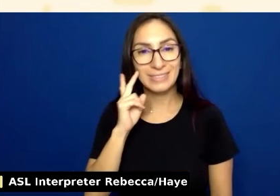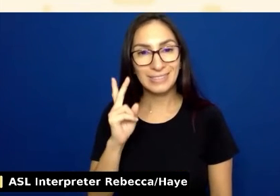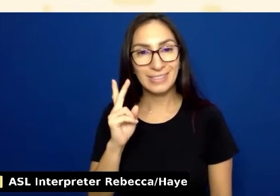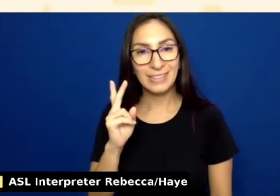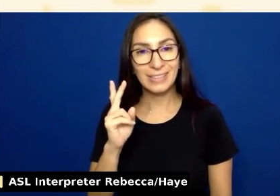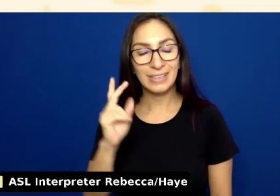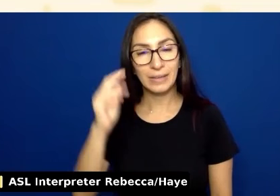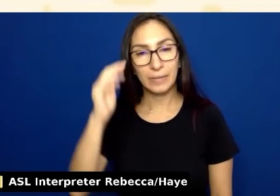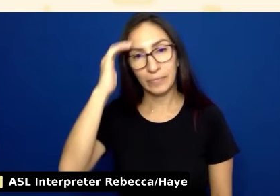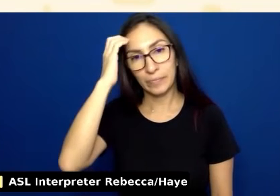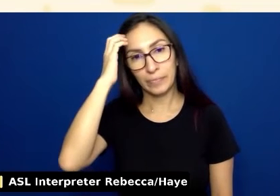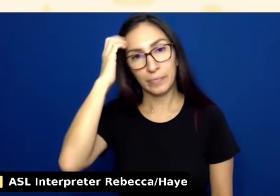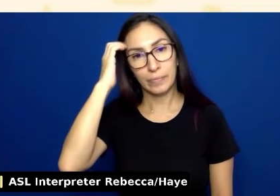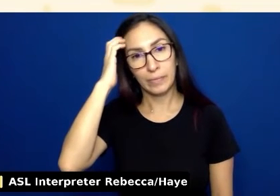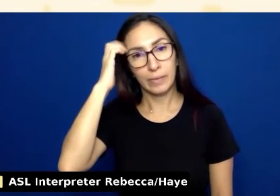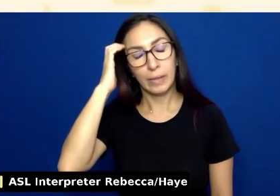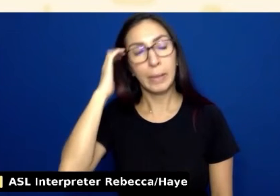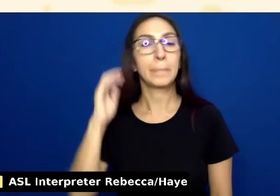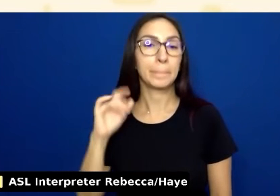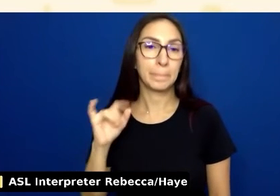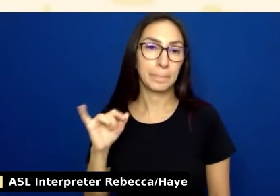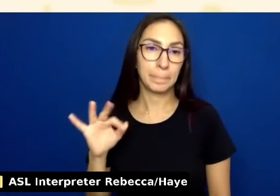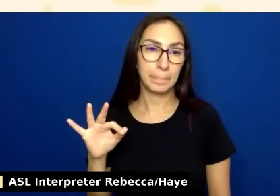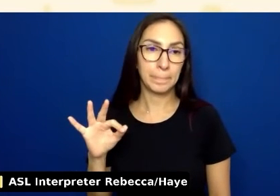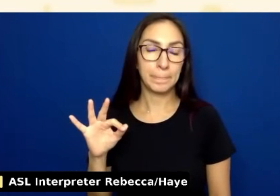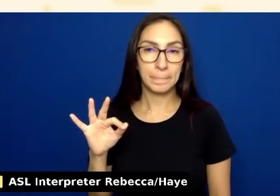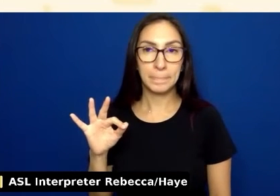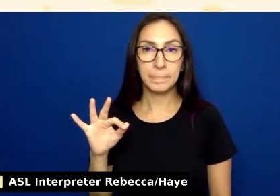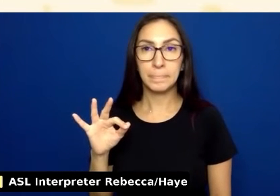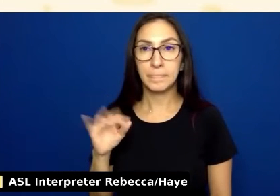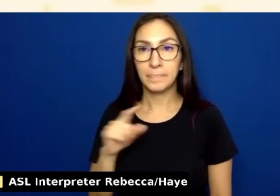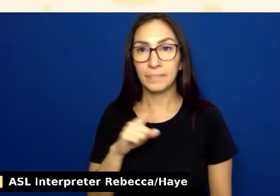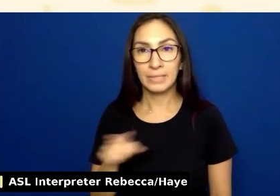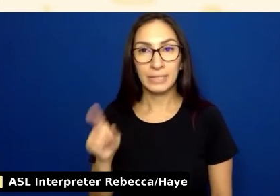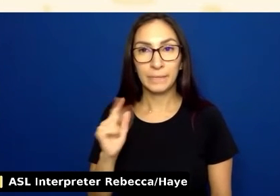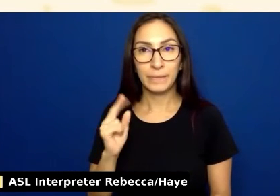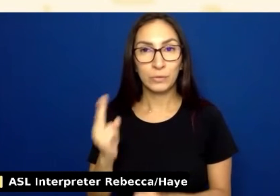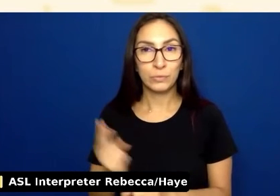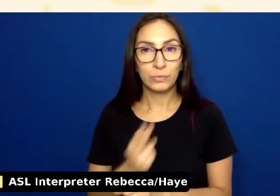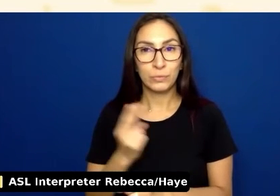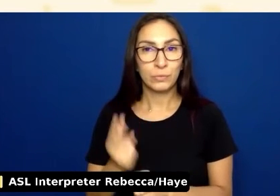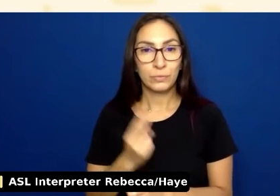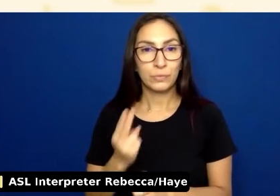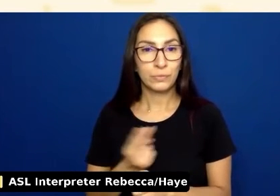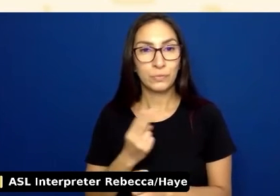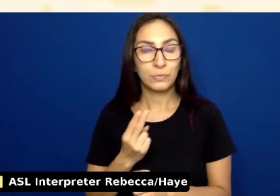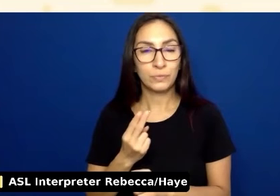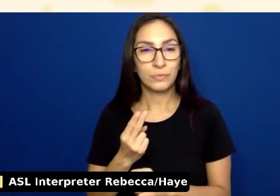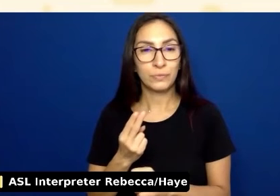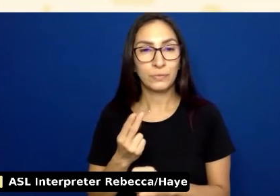or they have been defined using custom scripts to spans and devs.